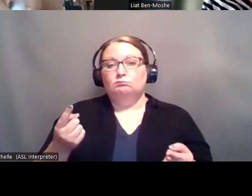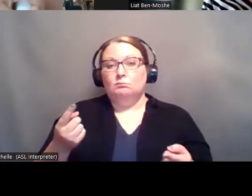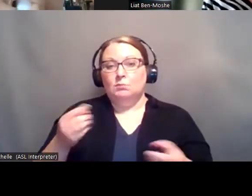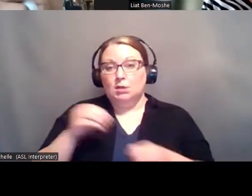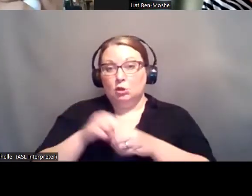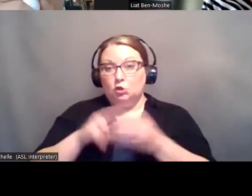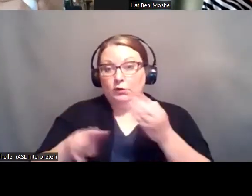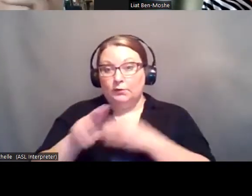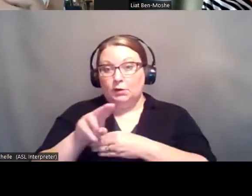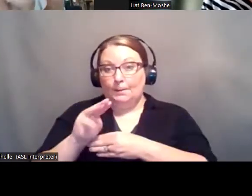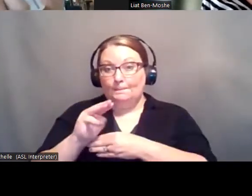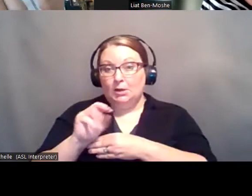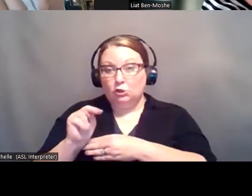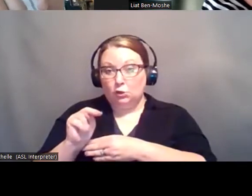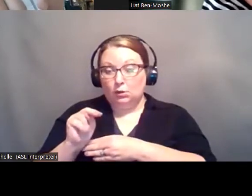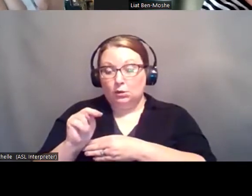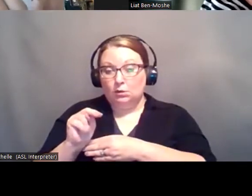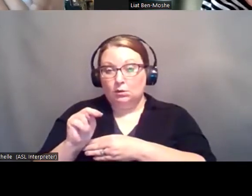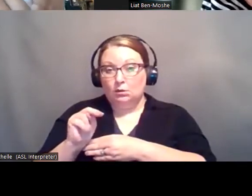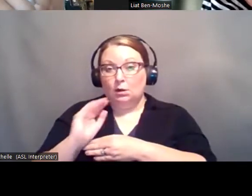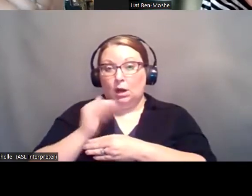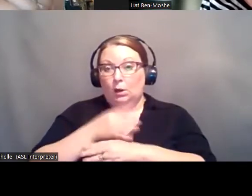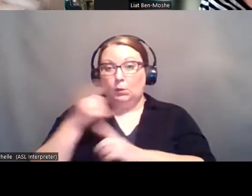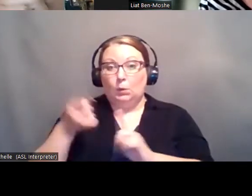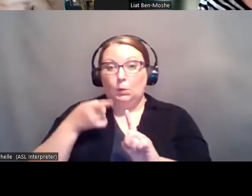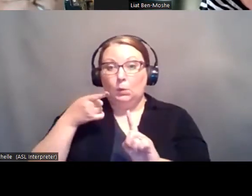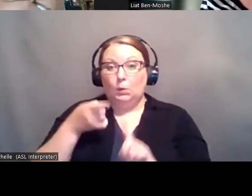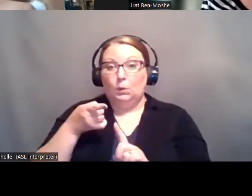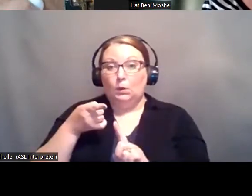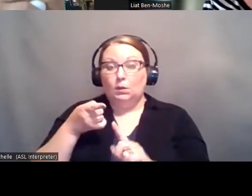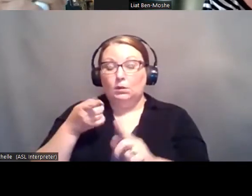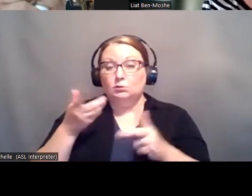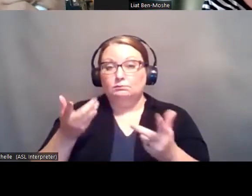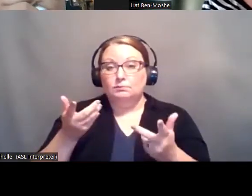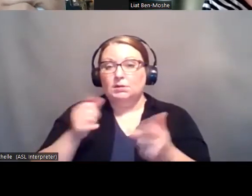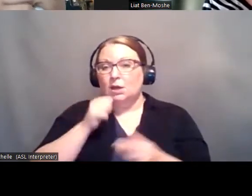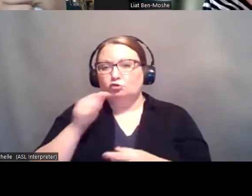our main goal has been to not just bring awareness